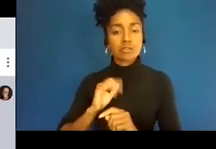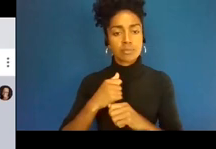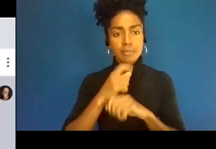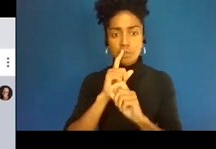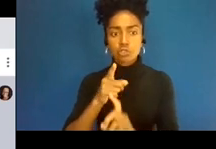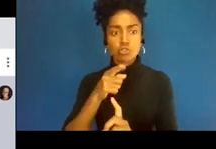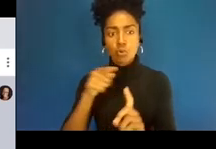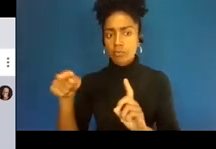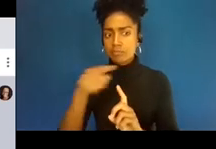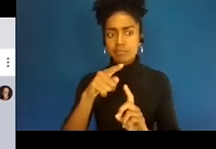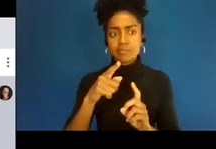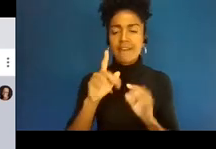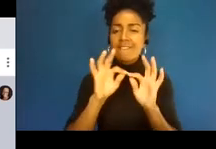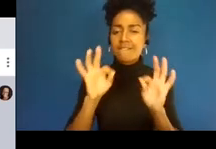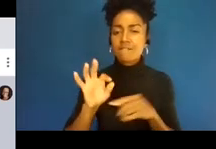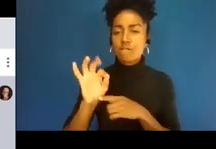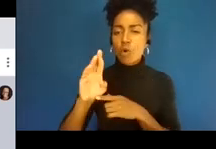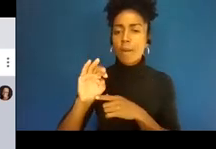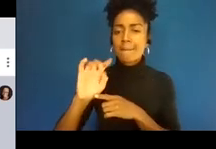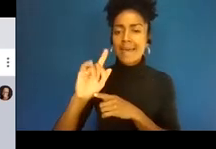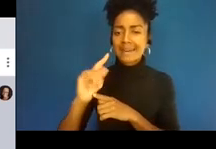Yeah, that's important.